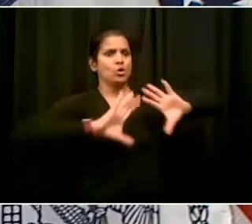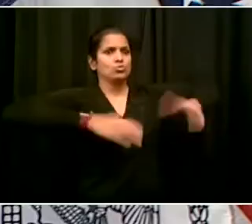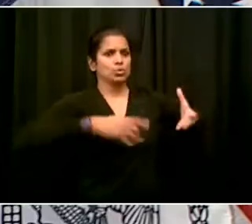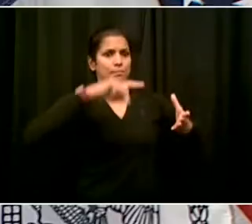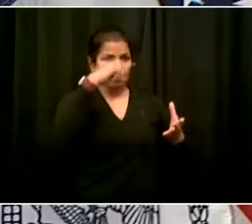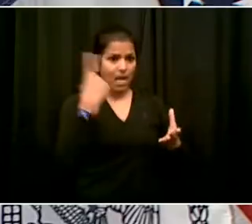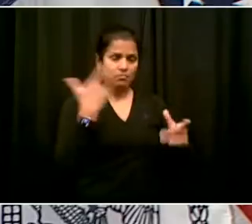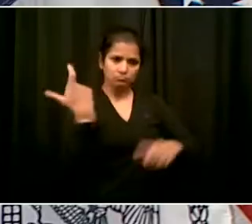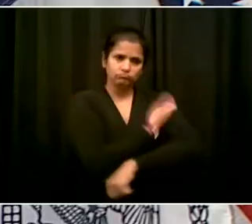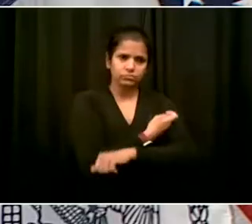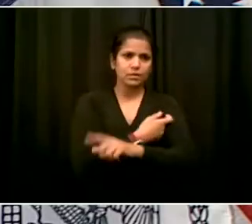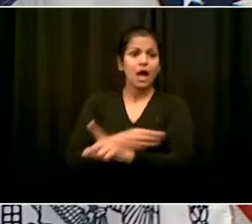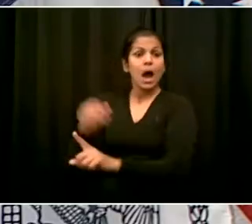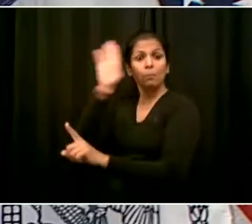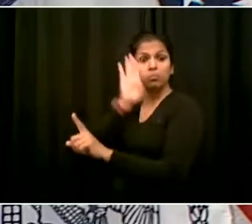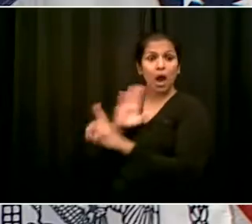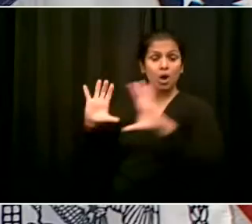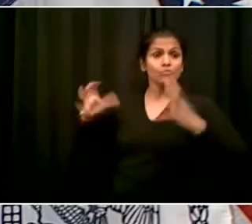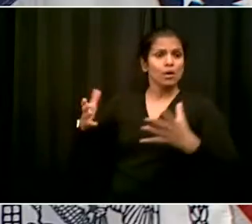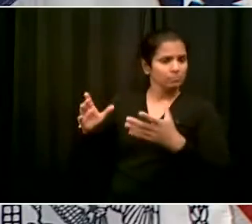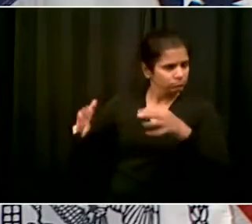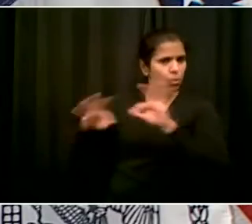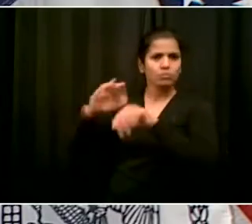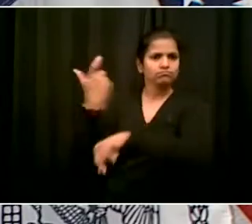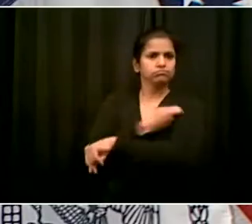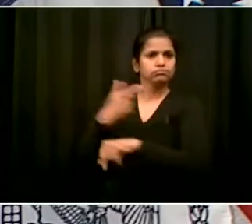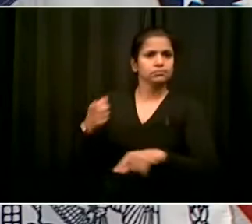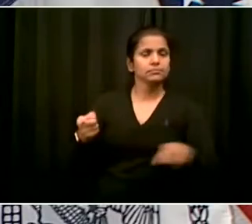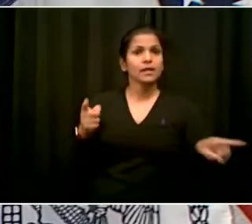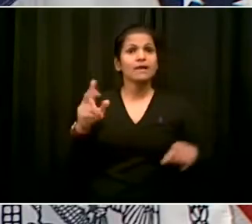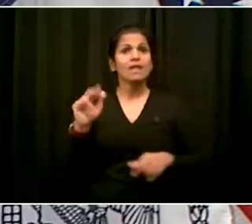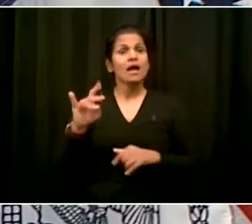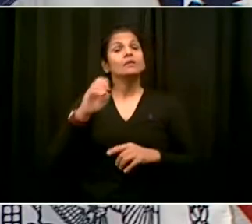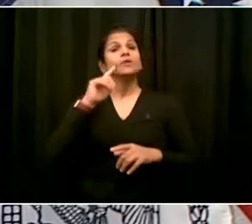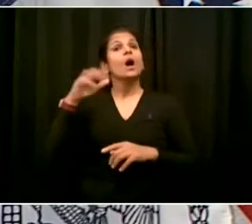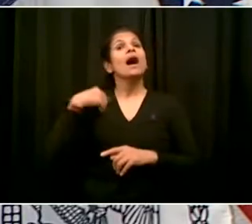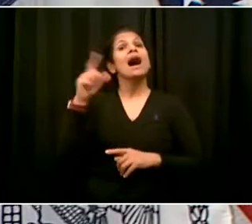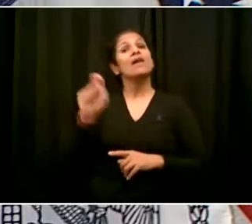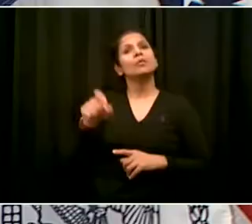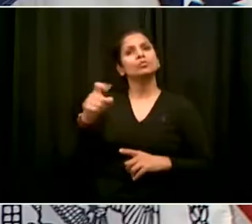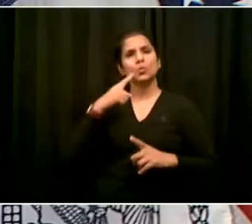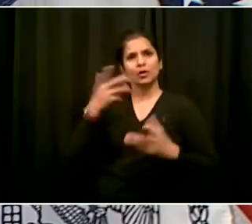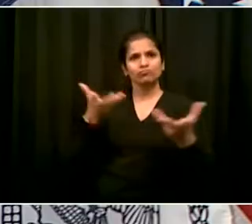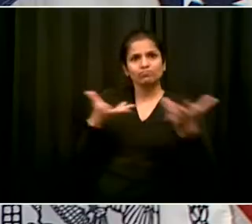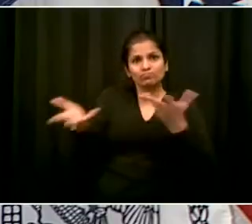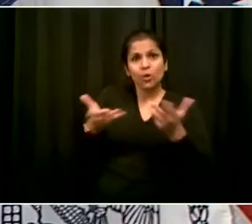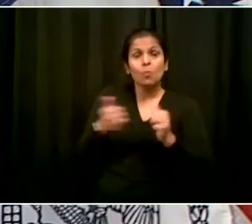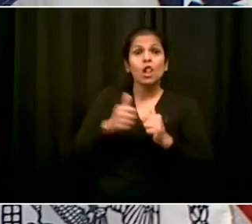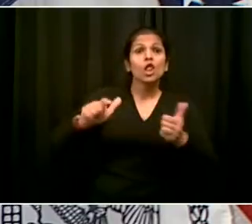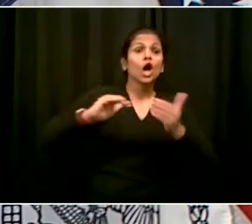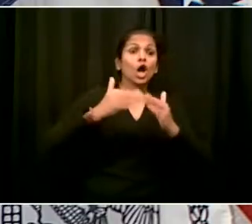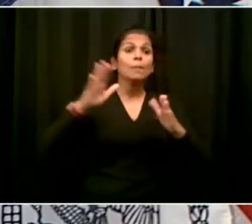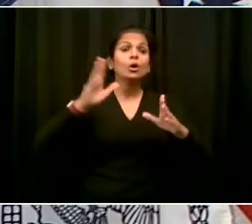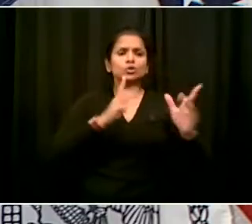VACCINE TO GO TO THE HIGHESST BIDDER WERE GOING TO GIVE IT TO WHO NEEDS IT MOST. I THINK THAT